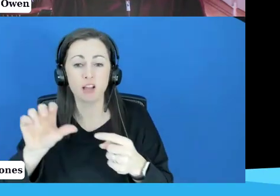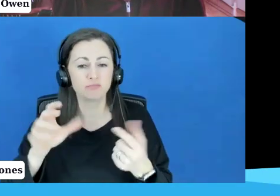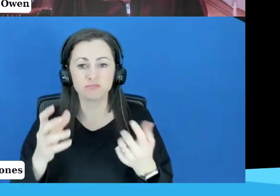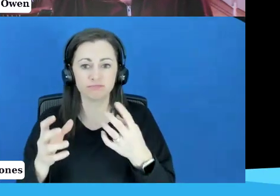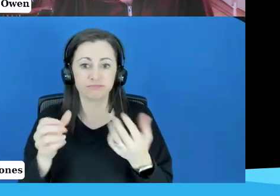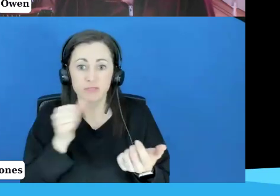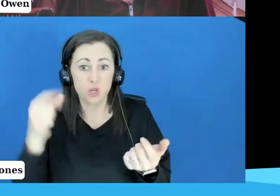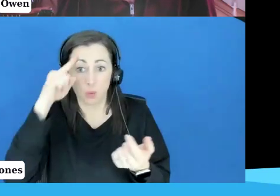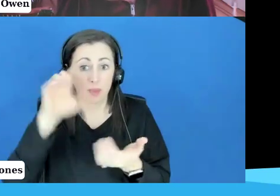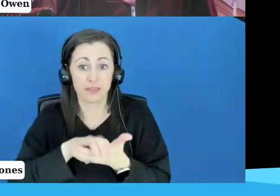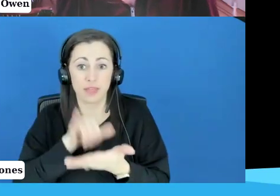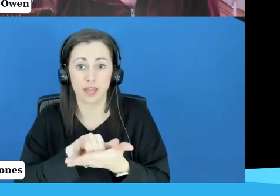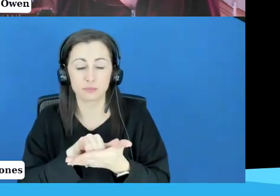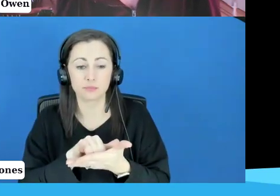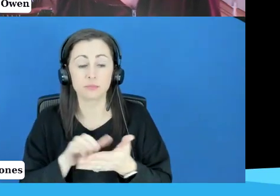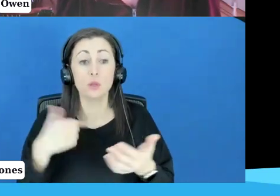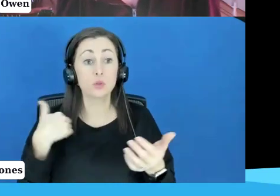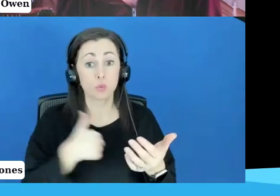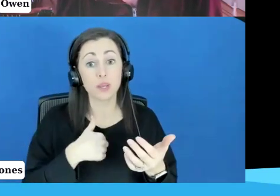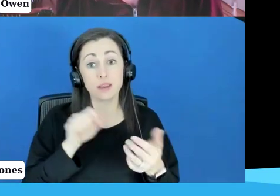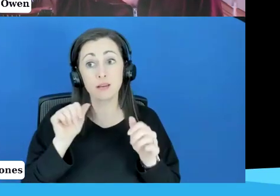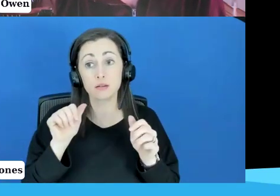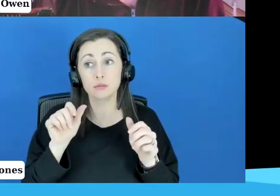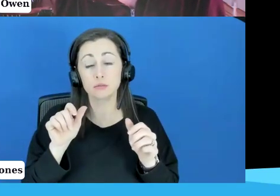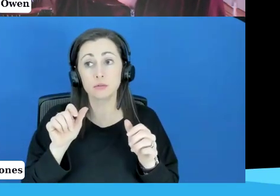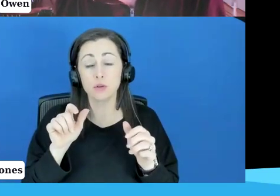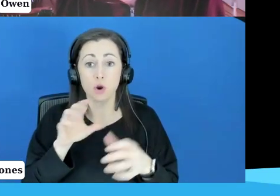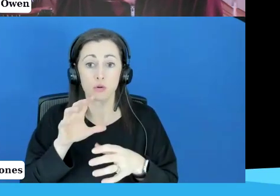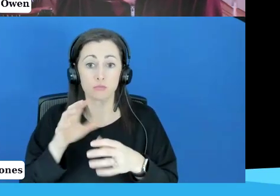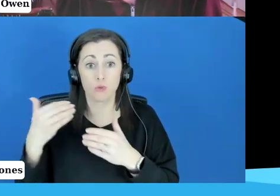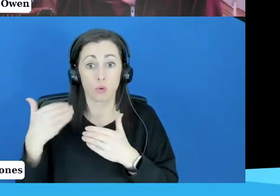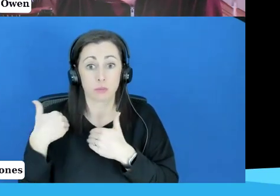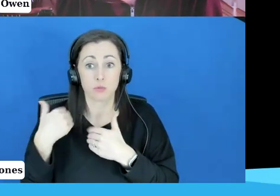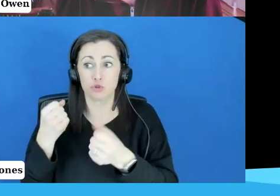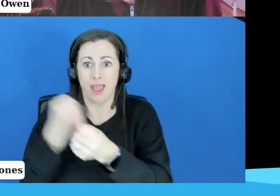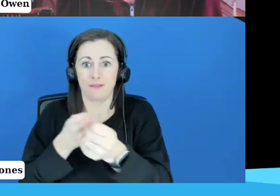That's part of our job to be advocates for ourselves and have a loud voice and a loud platform when we have it,